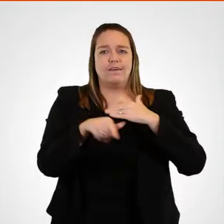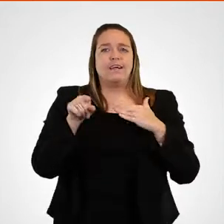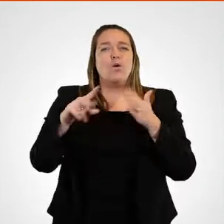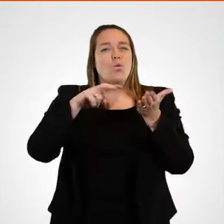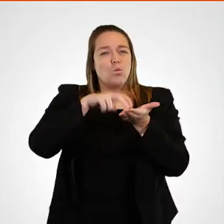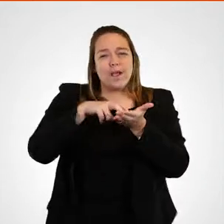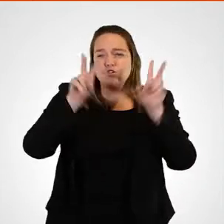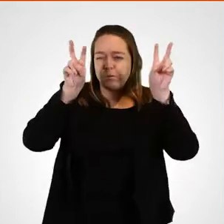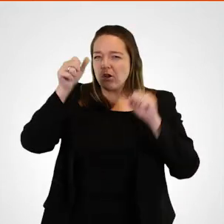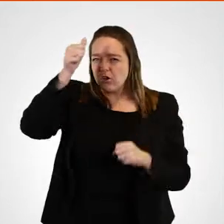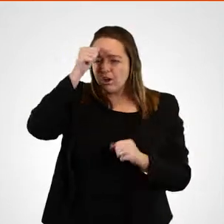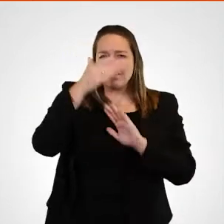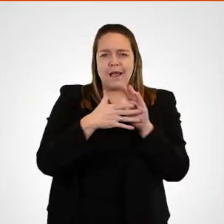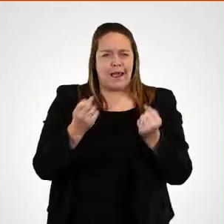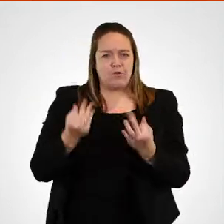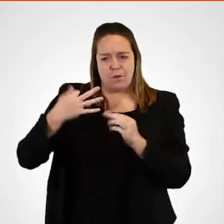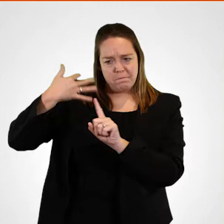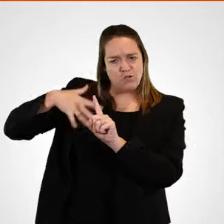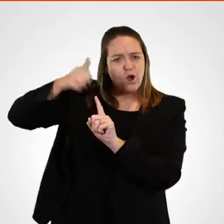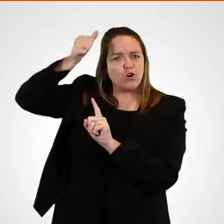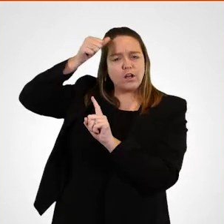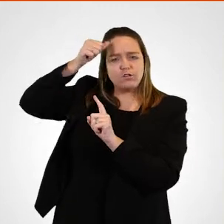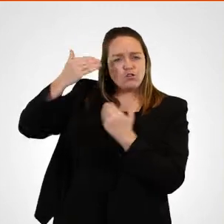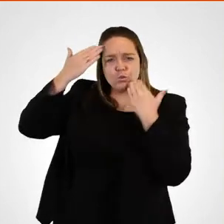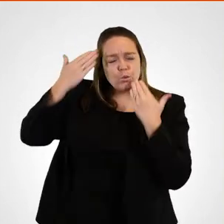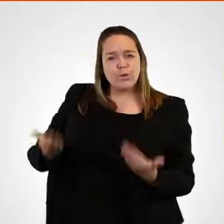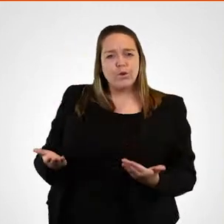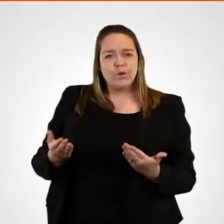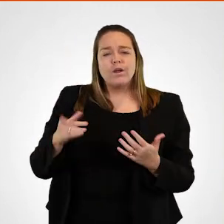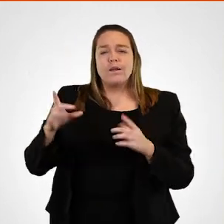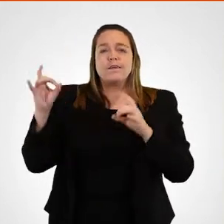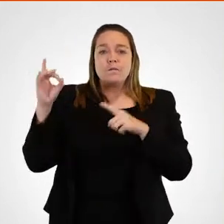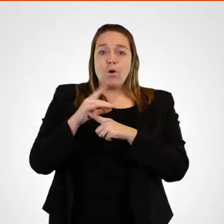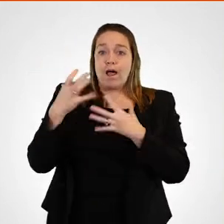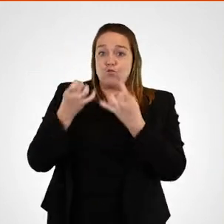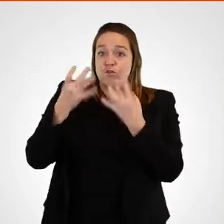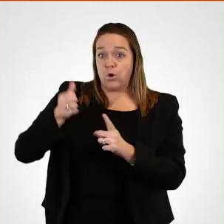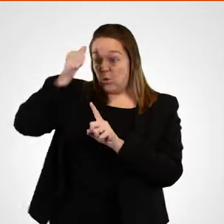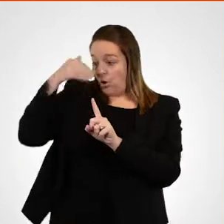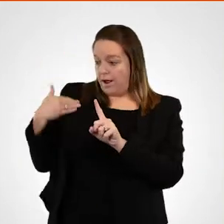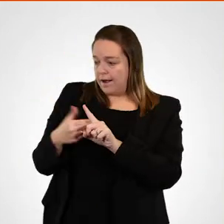or this lack of background knowledge which is so essential for building knowledge.